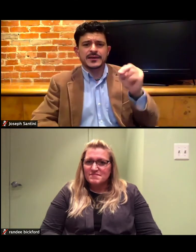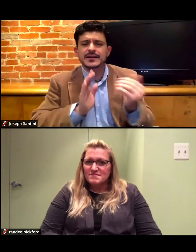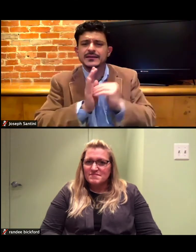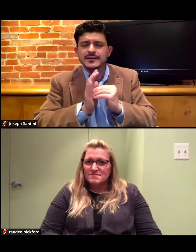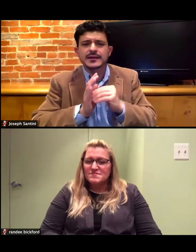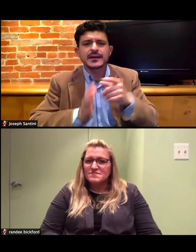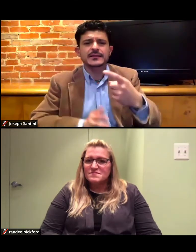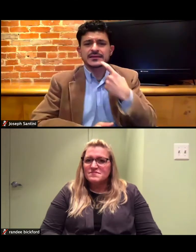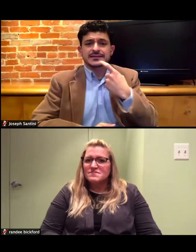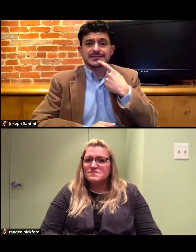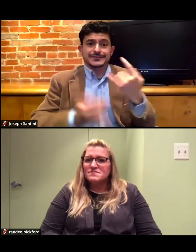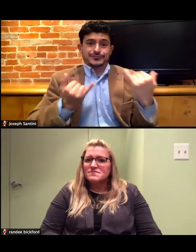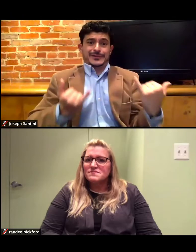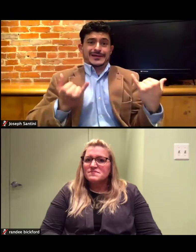This is also from Tali Cowen.